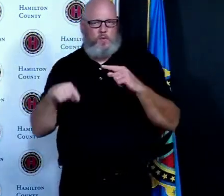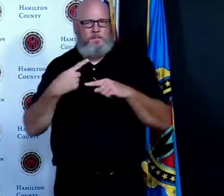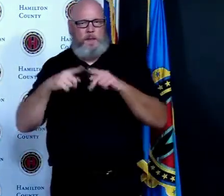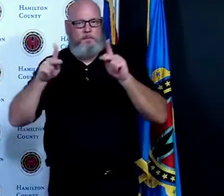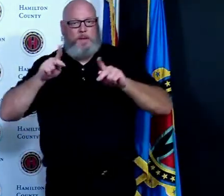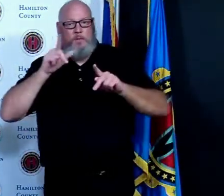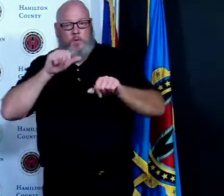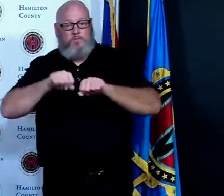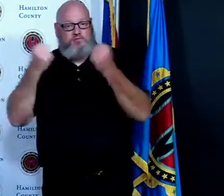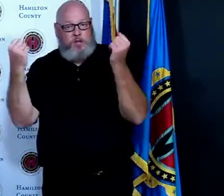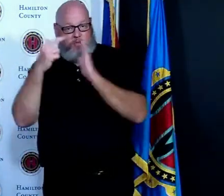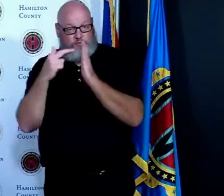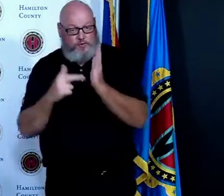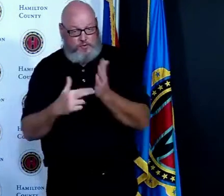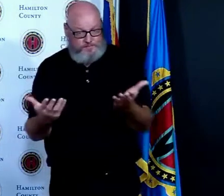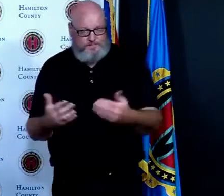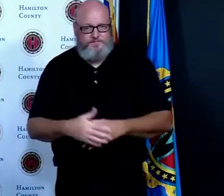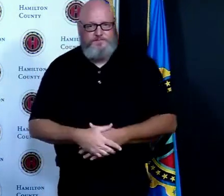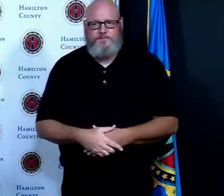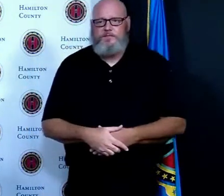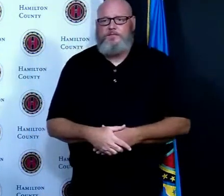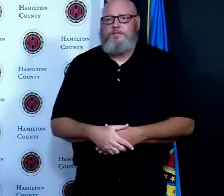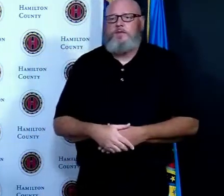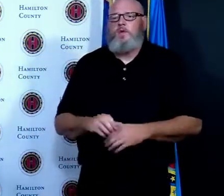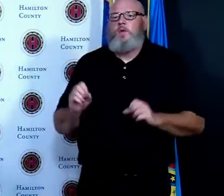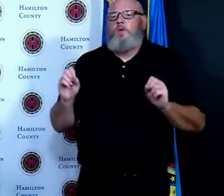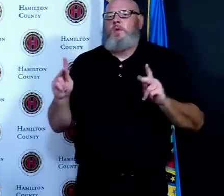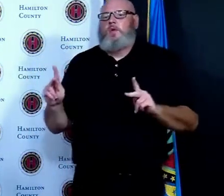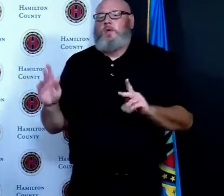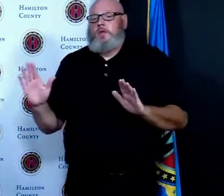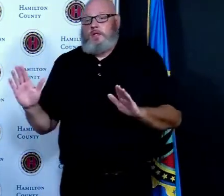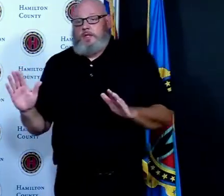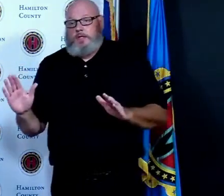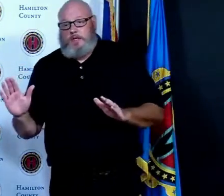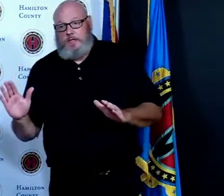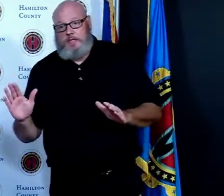so just real high level the majority of our businesses are just doing a phenomenal job